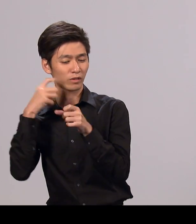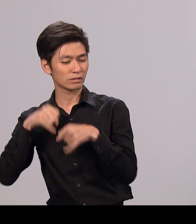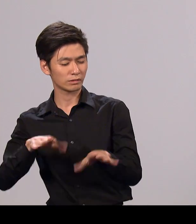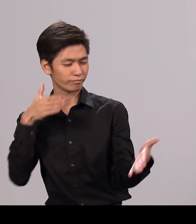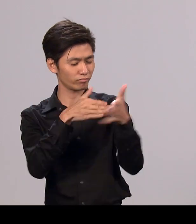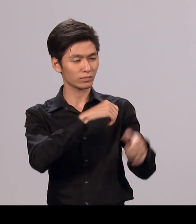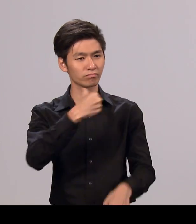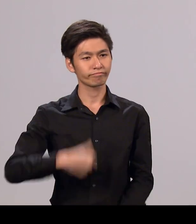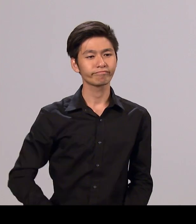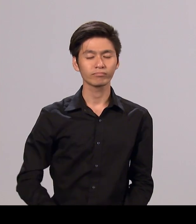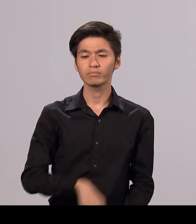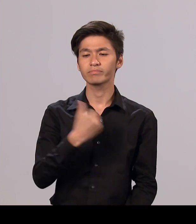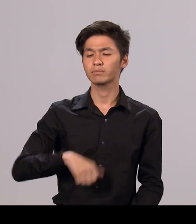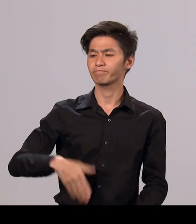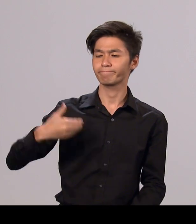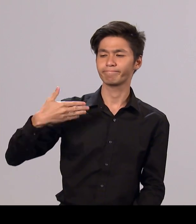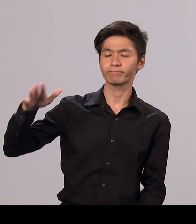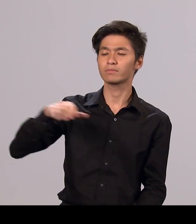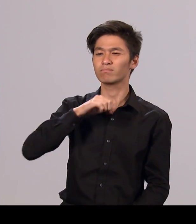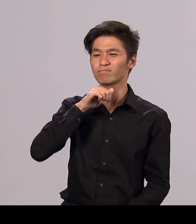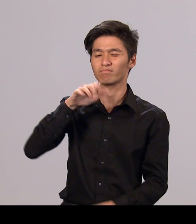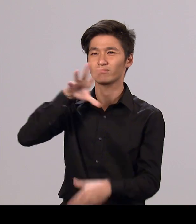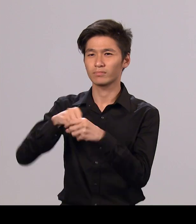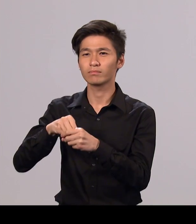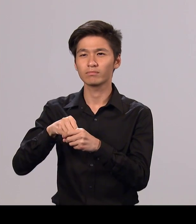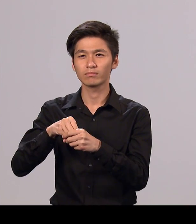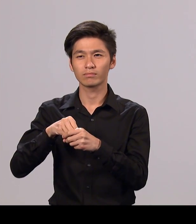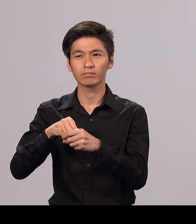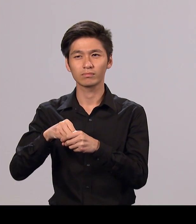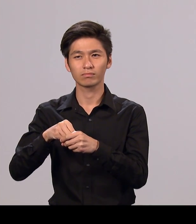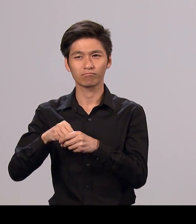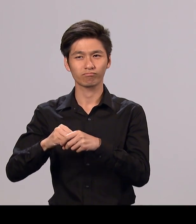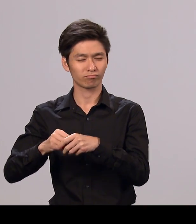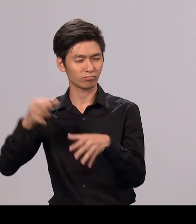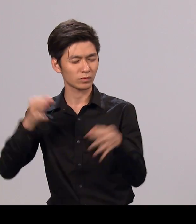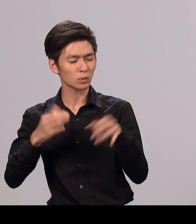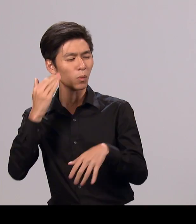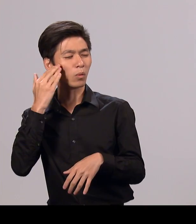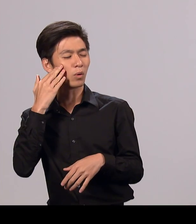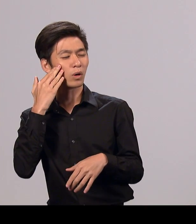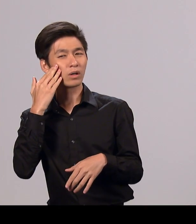China refused to participate, but the Tribunal heard the case, and issued its award in July this year.